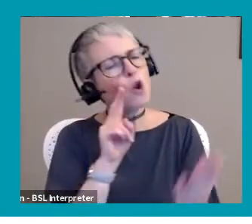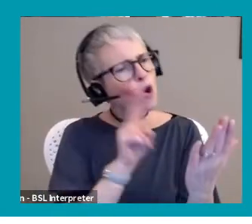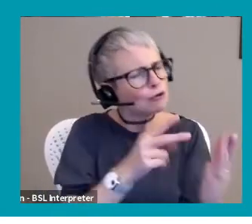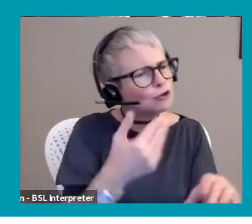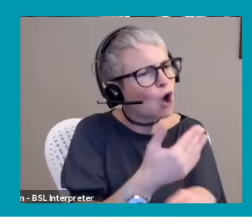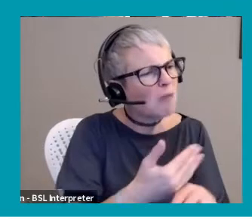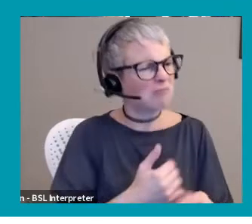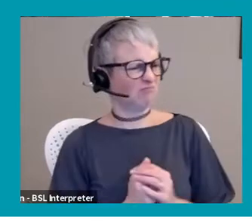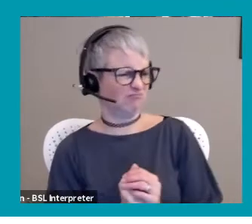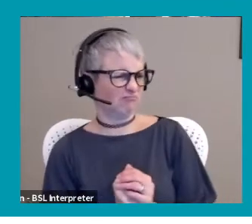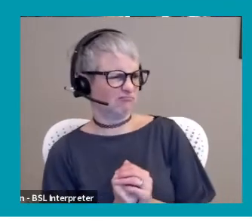they want you to have a can chat with them about it.